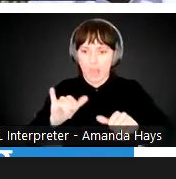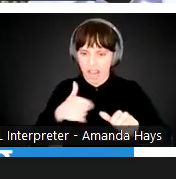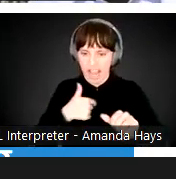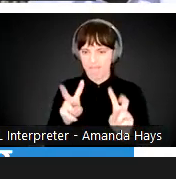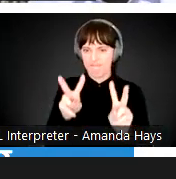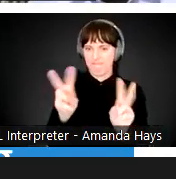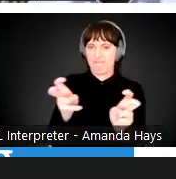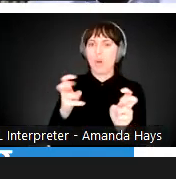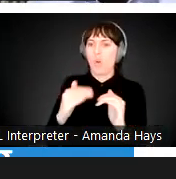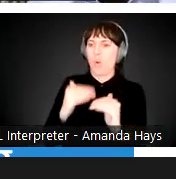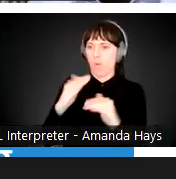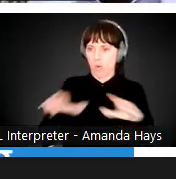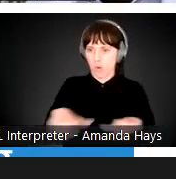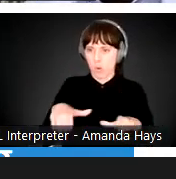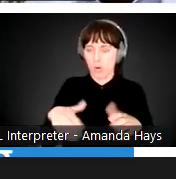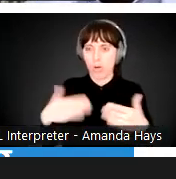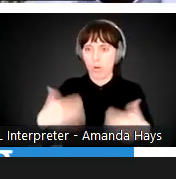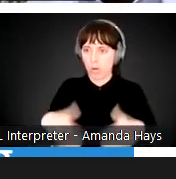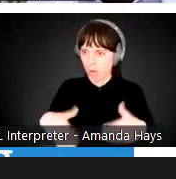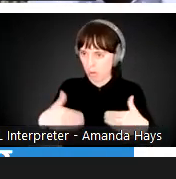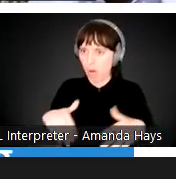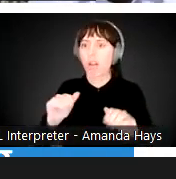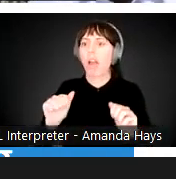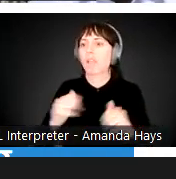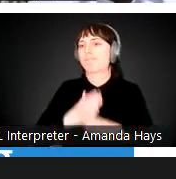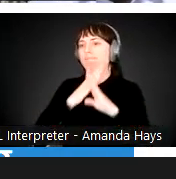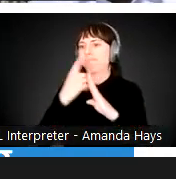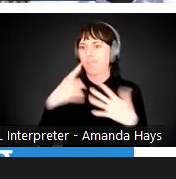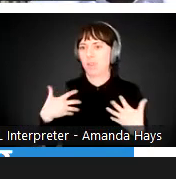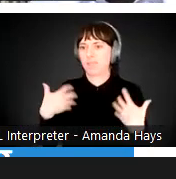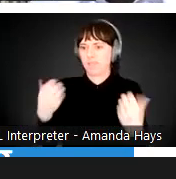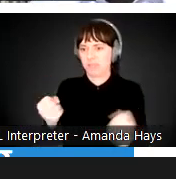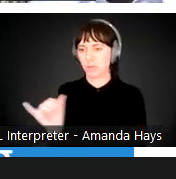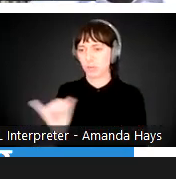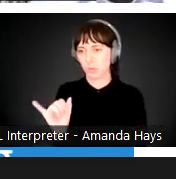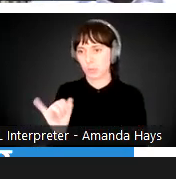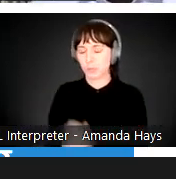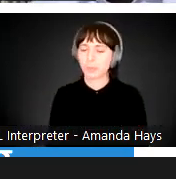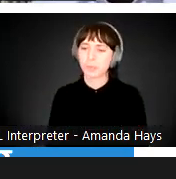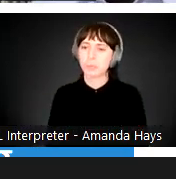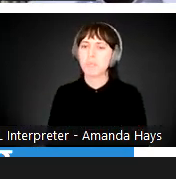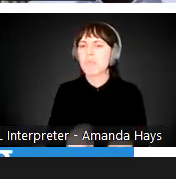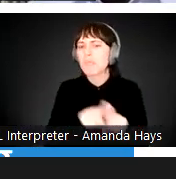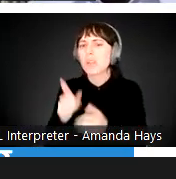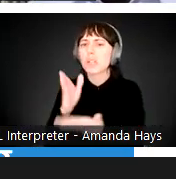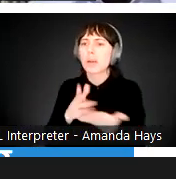live your life, and that may make it difficult for you to get better as well. And then for certain personality traits, right? When you have an illness that's